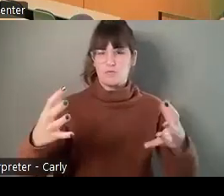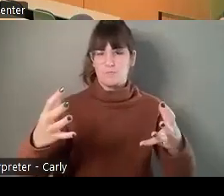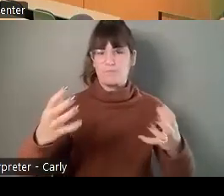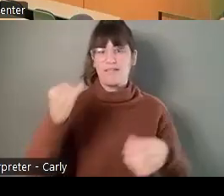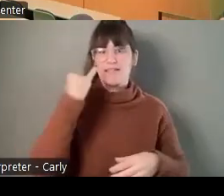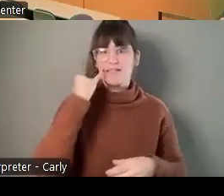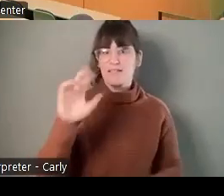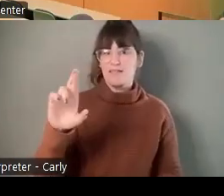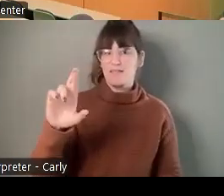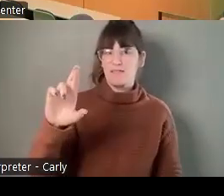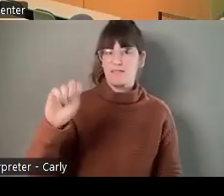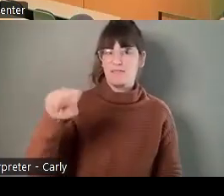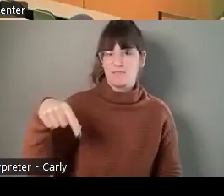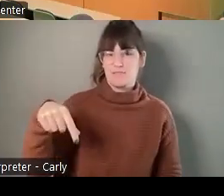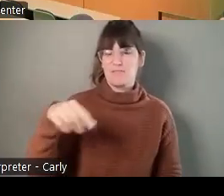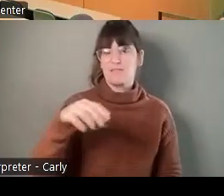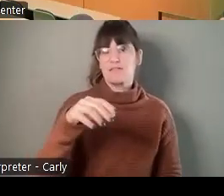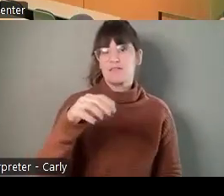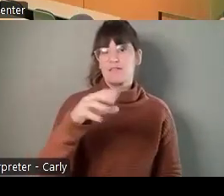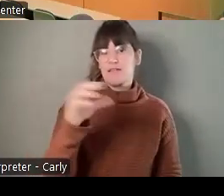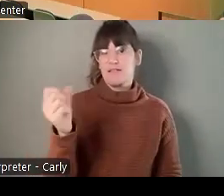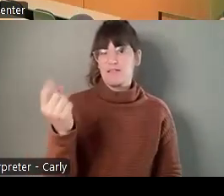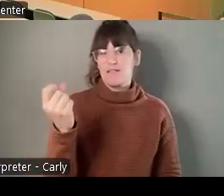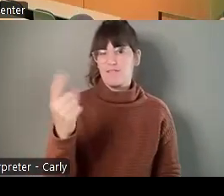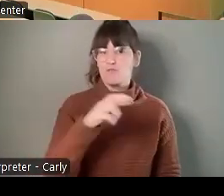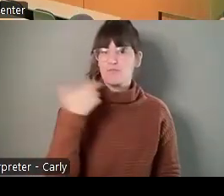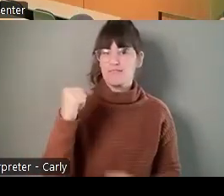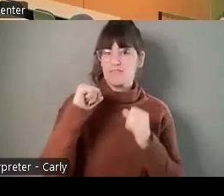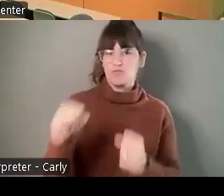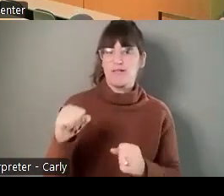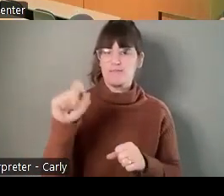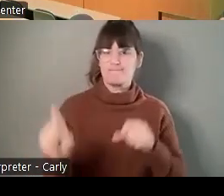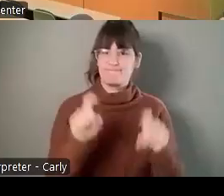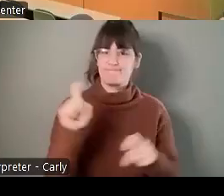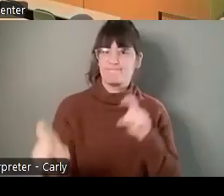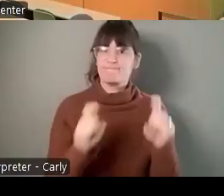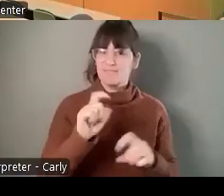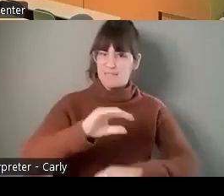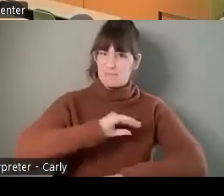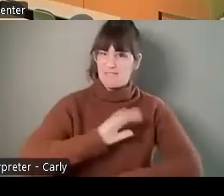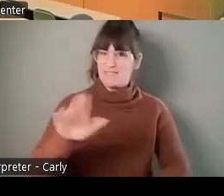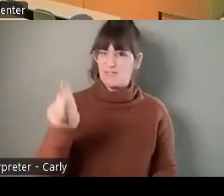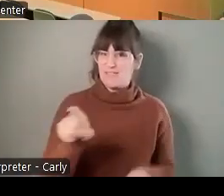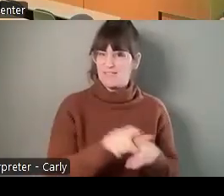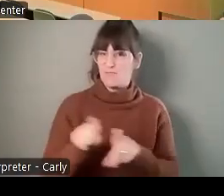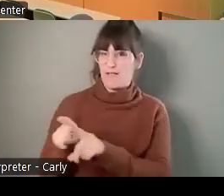questionnaire and specifically the the items listed there meets their needs as well. I think